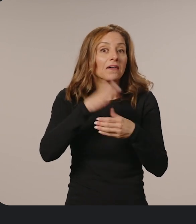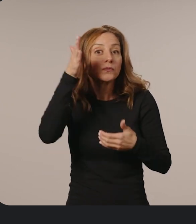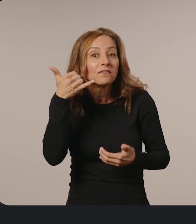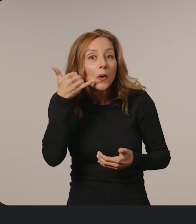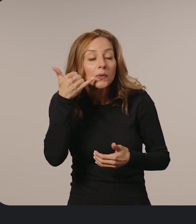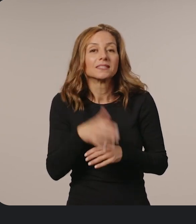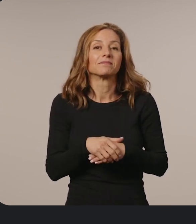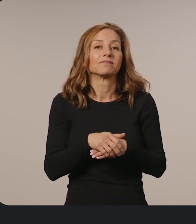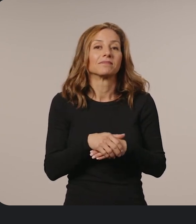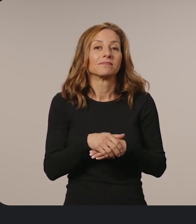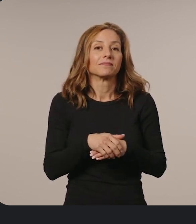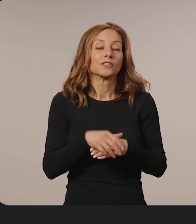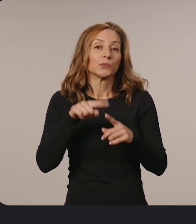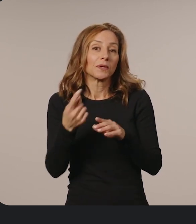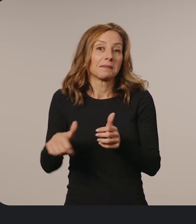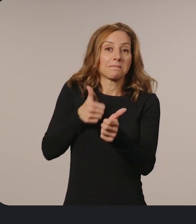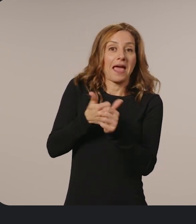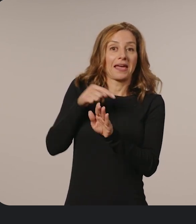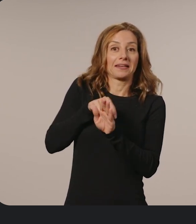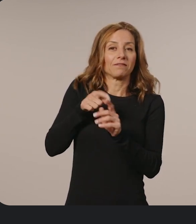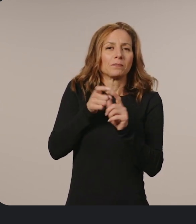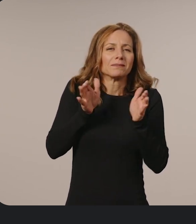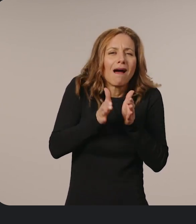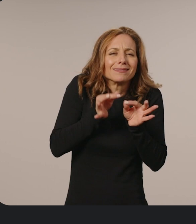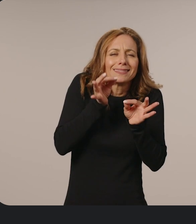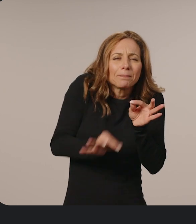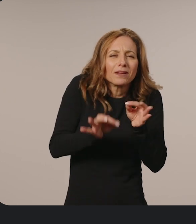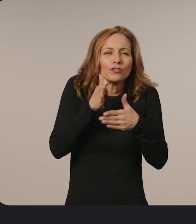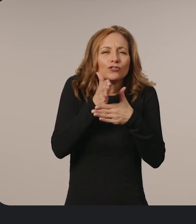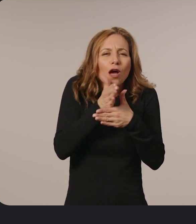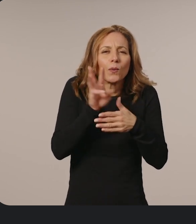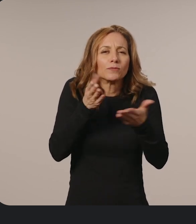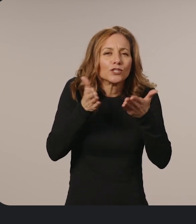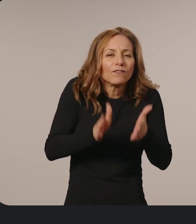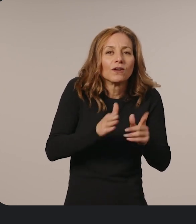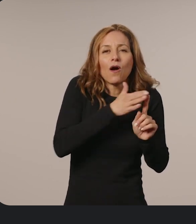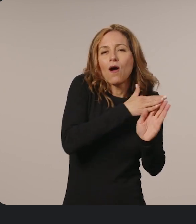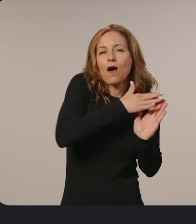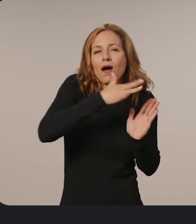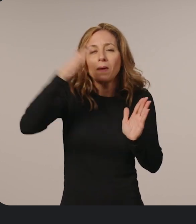to the browser including that on future phones, to the back end from the smallest, simple, shared web